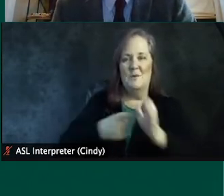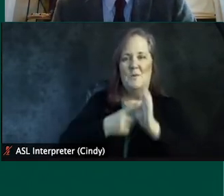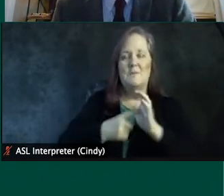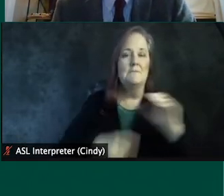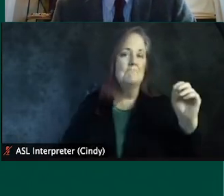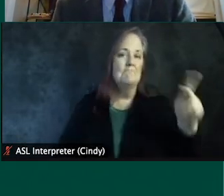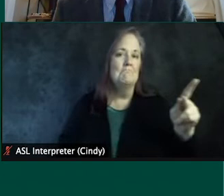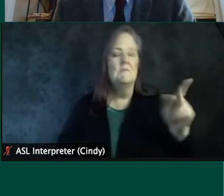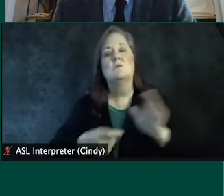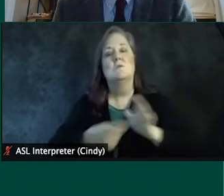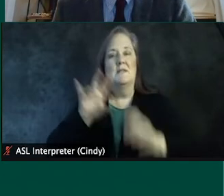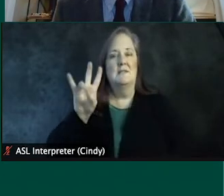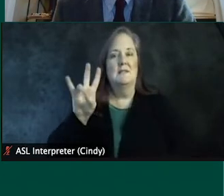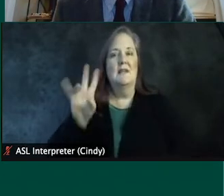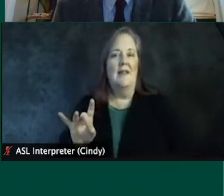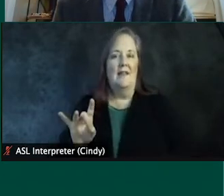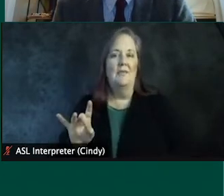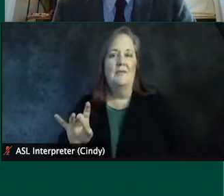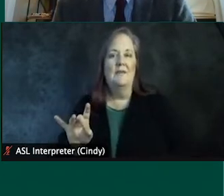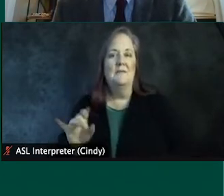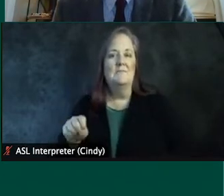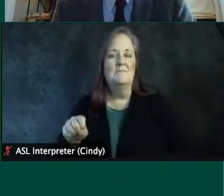associated with any required benefits from the rideshare